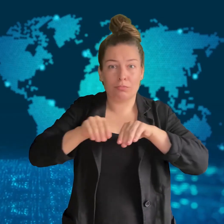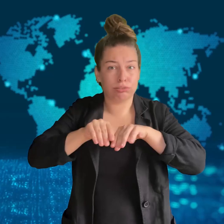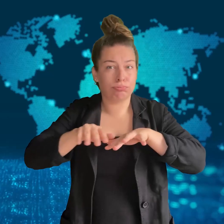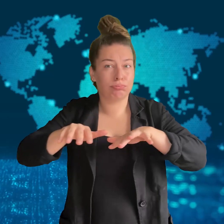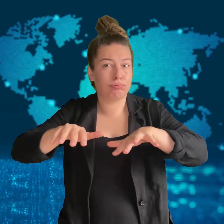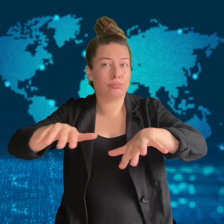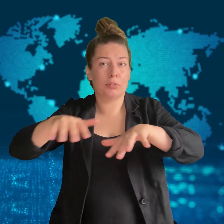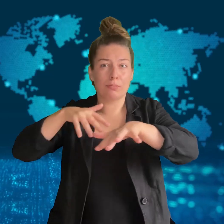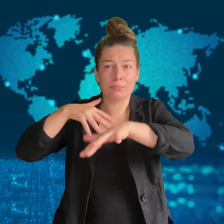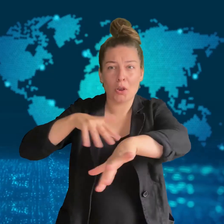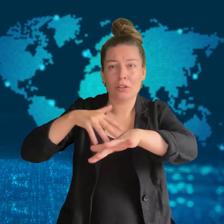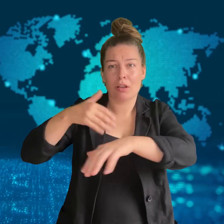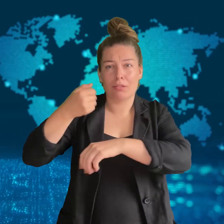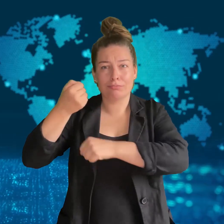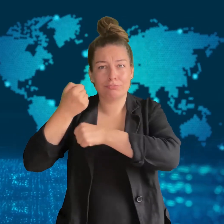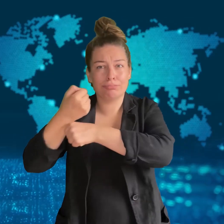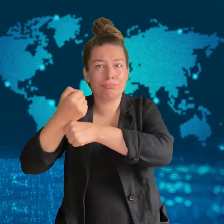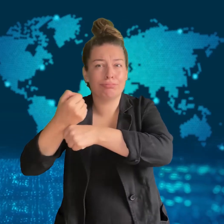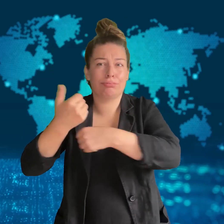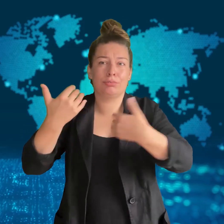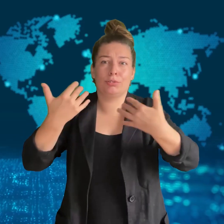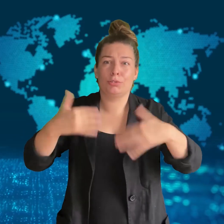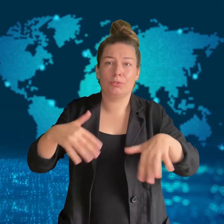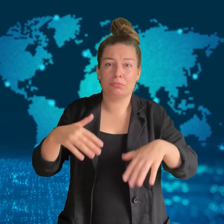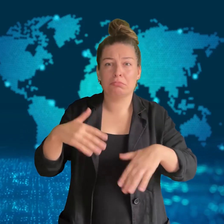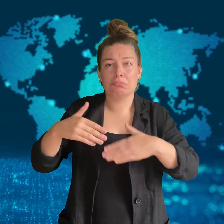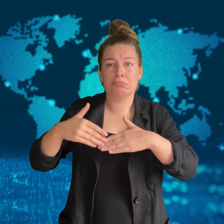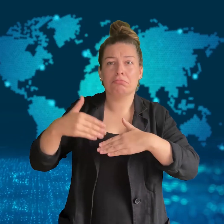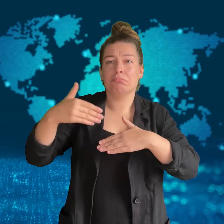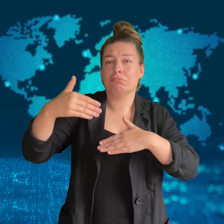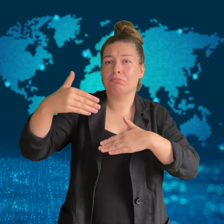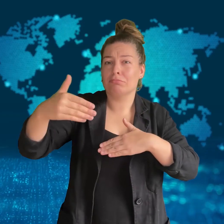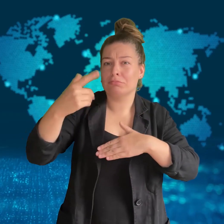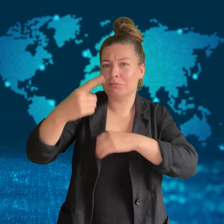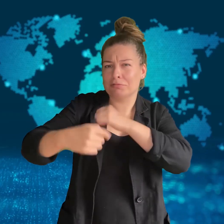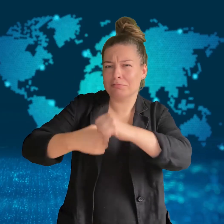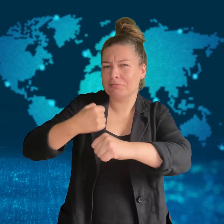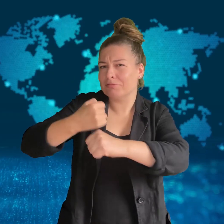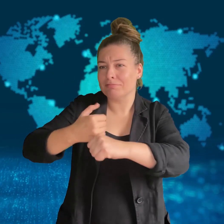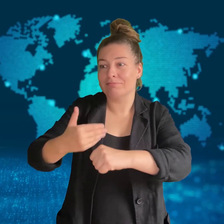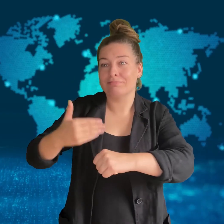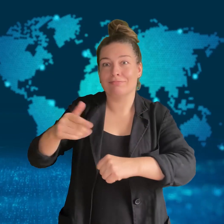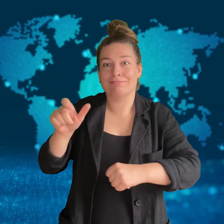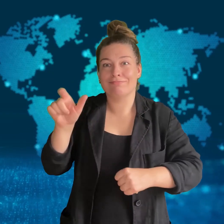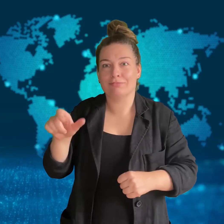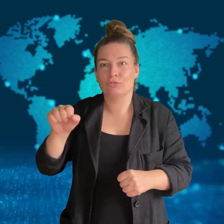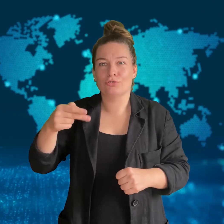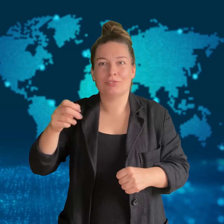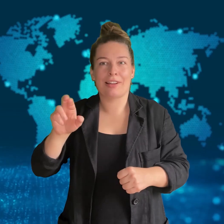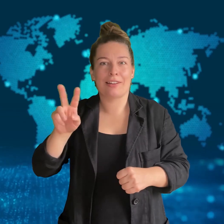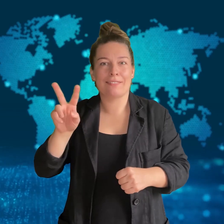She ended up dying in police custody.